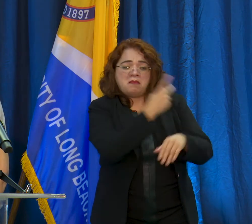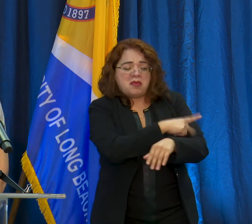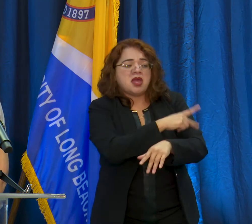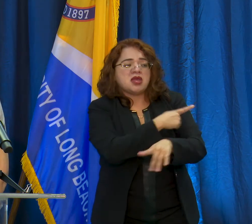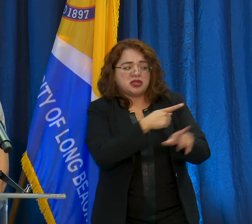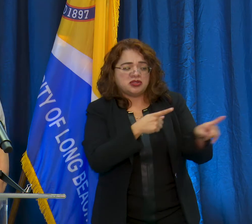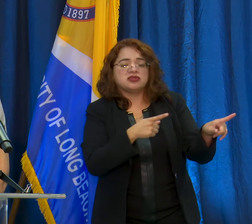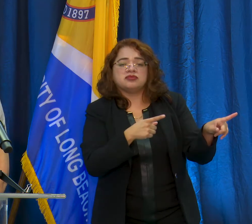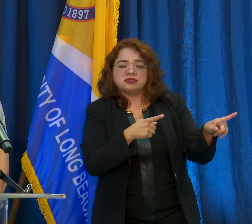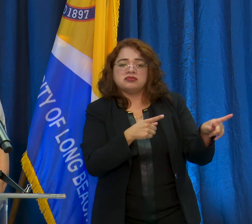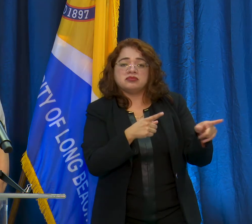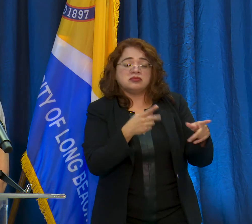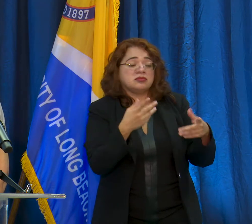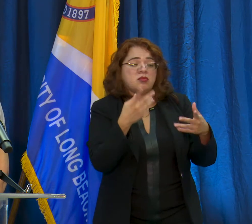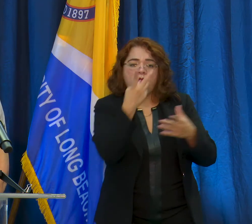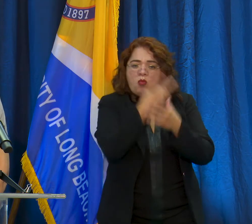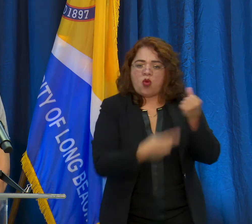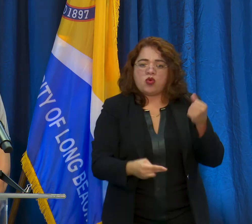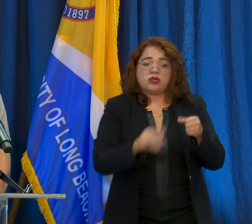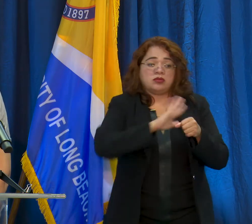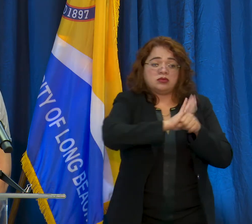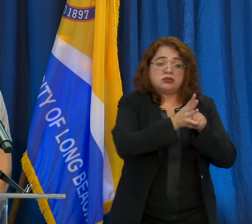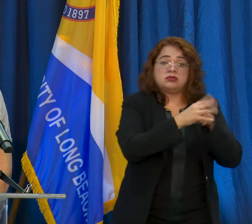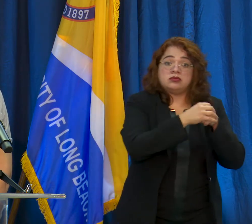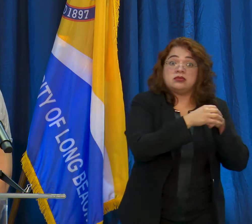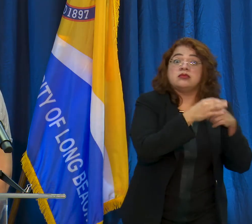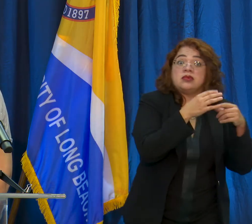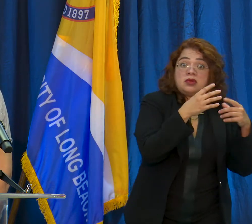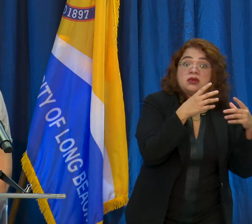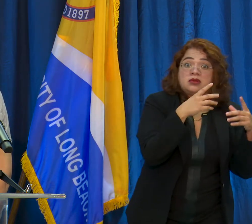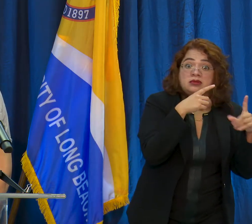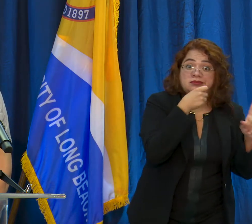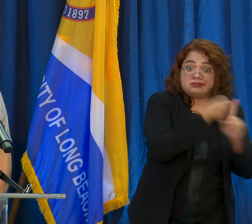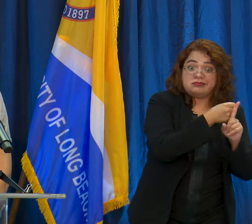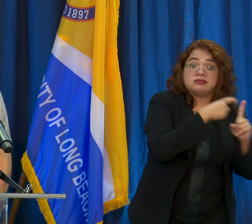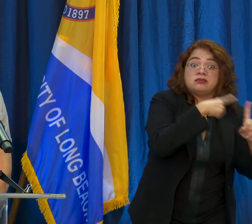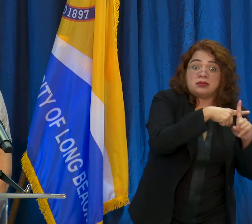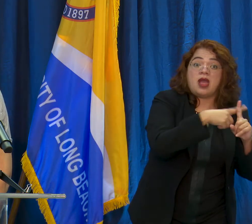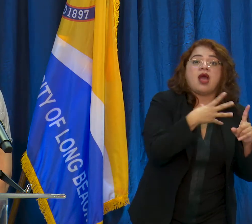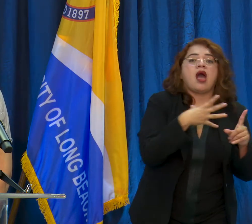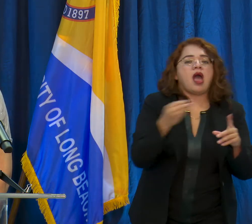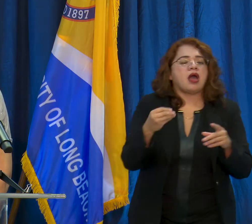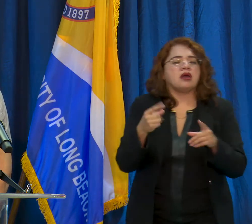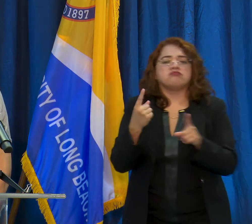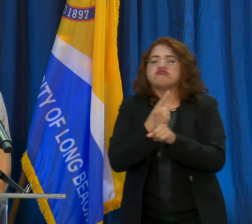COVID and not with COVID. Because the numbers of people with COVID